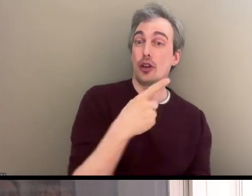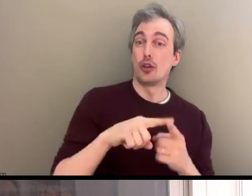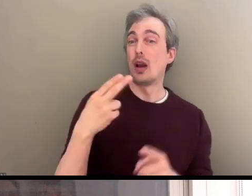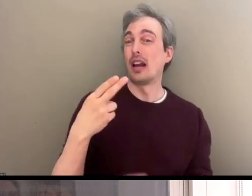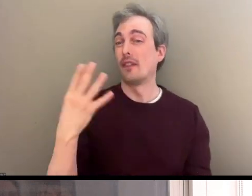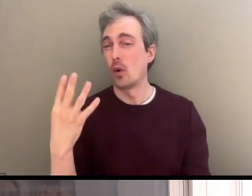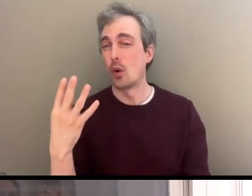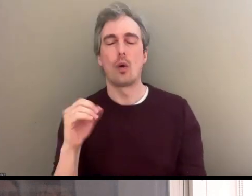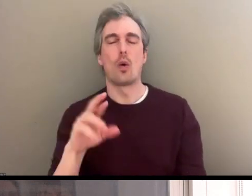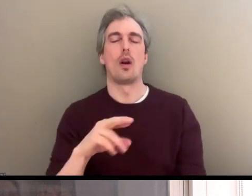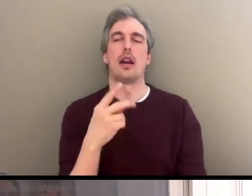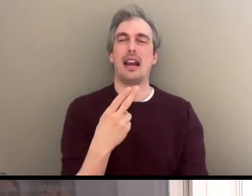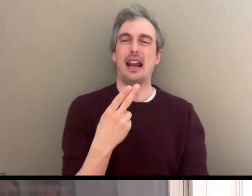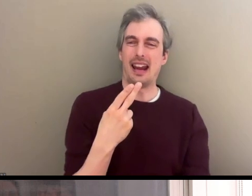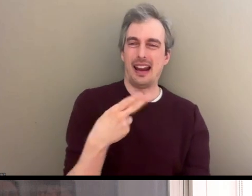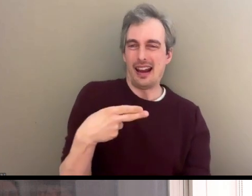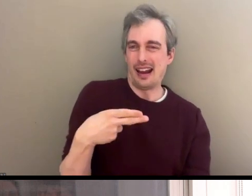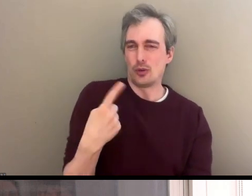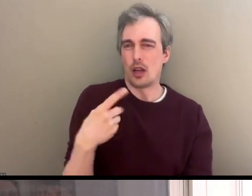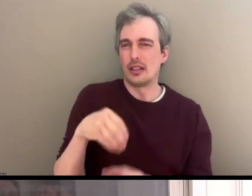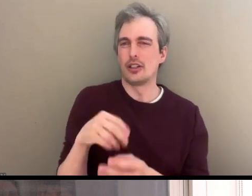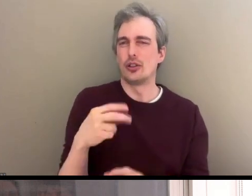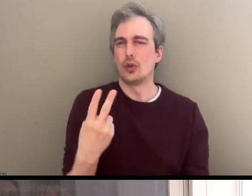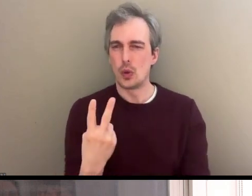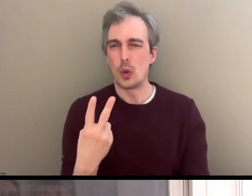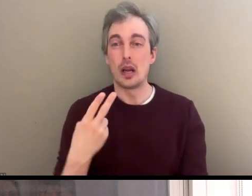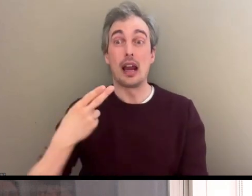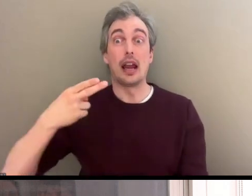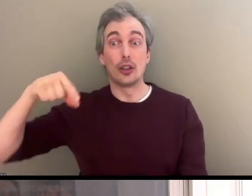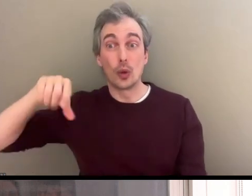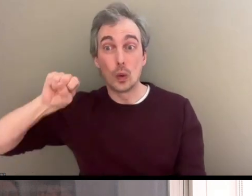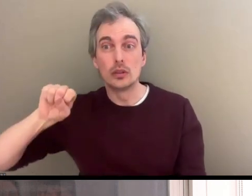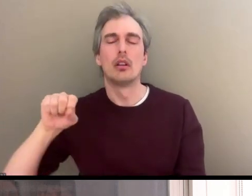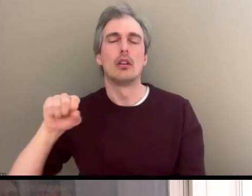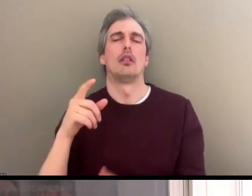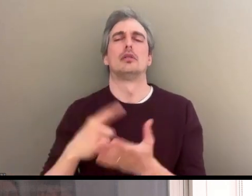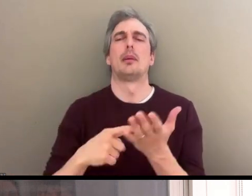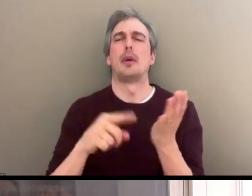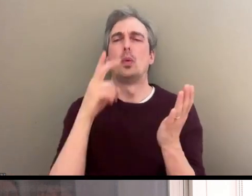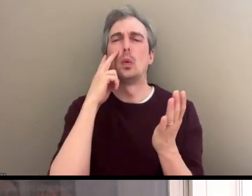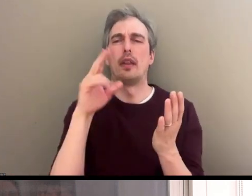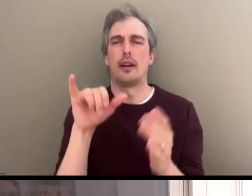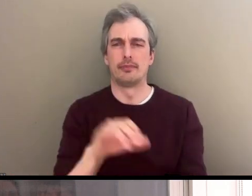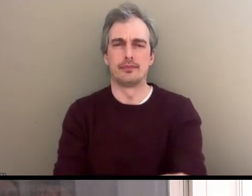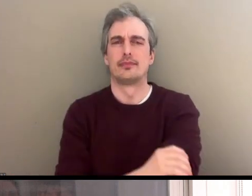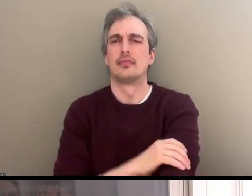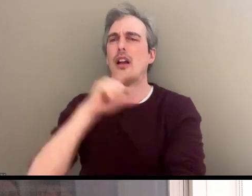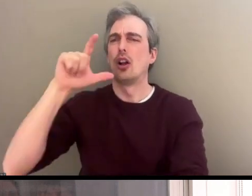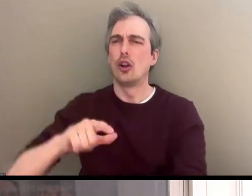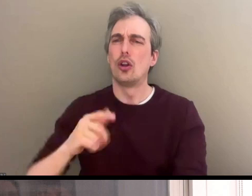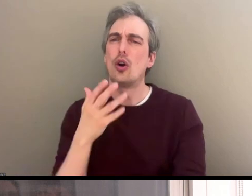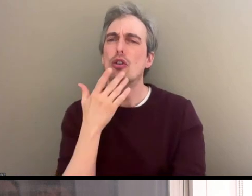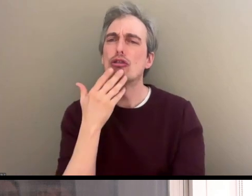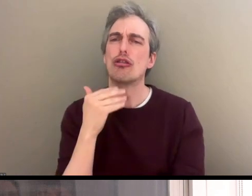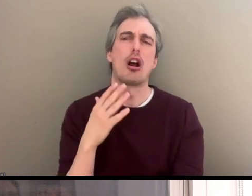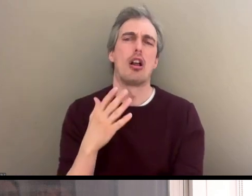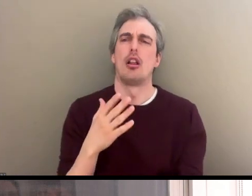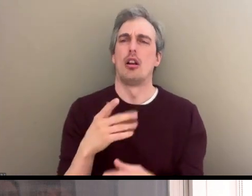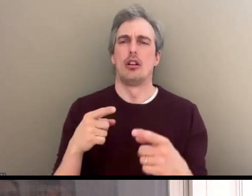H2s, again, sometimes you see that. Low color contrast between text and backgrounds, missing labels on form